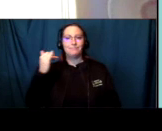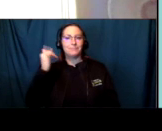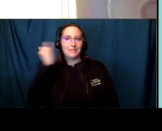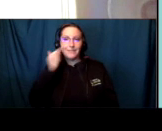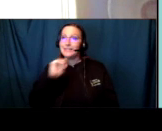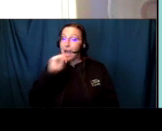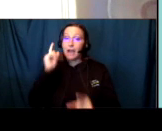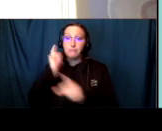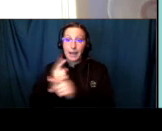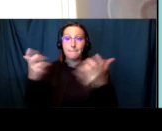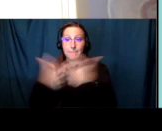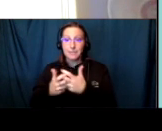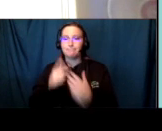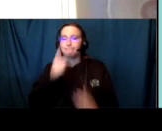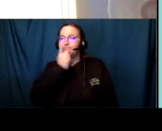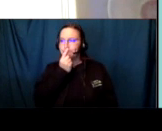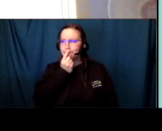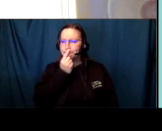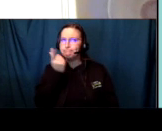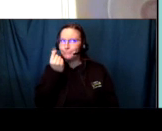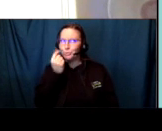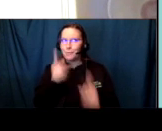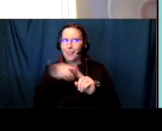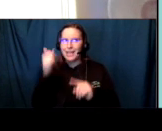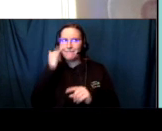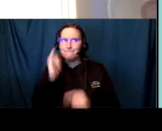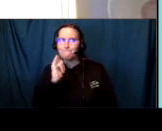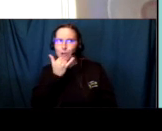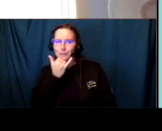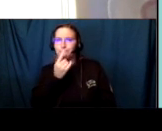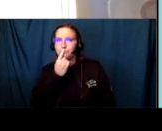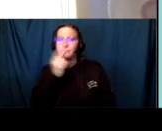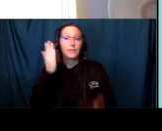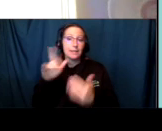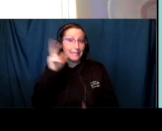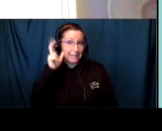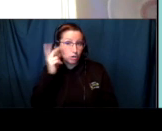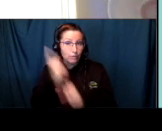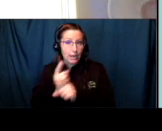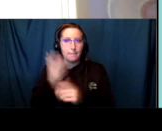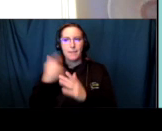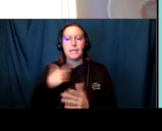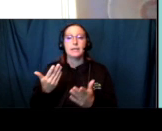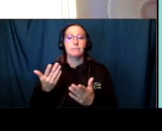I have to be thinking about what I'm gonna do about that. Maybe he didn't hear it right so I might give him another chance.